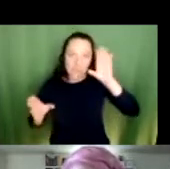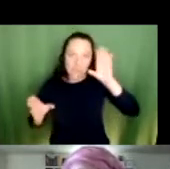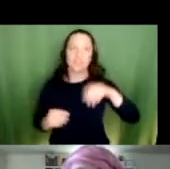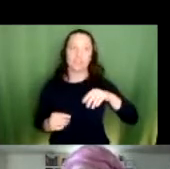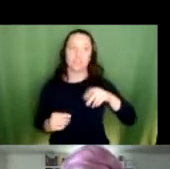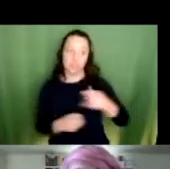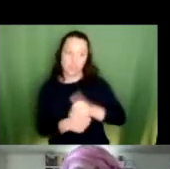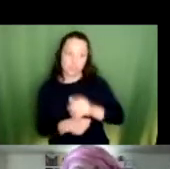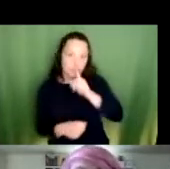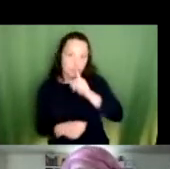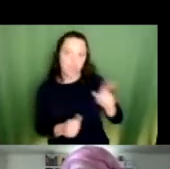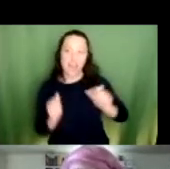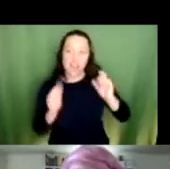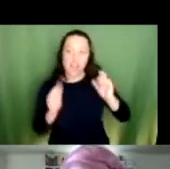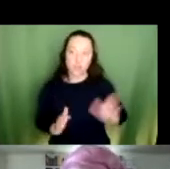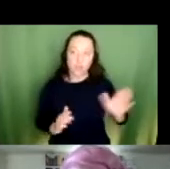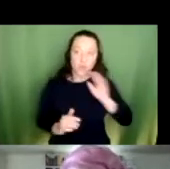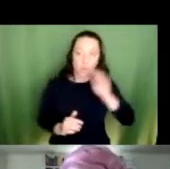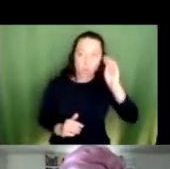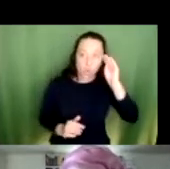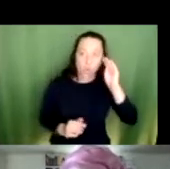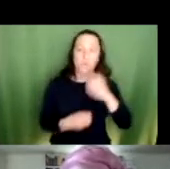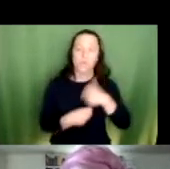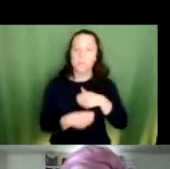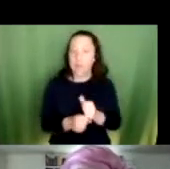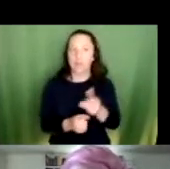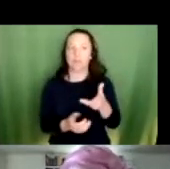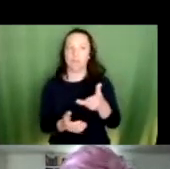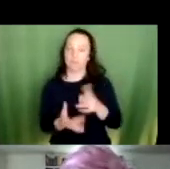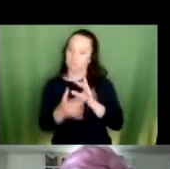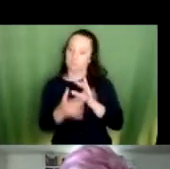made interpersonal connections with the actors who were in person.